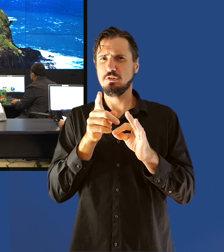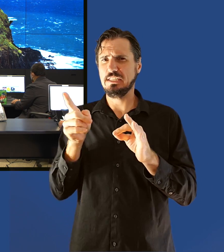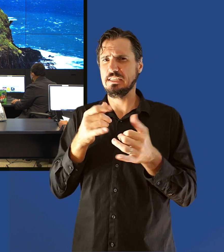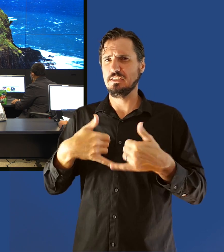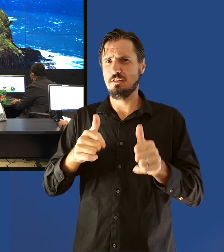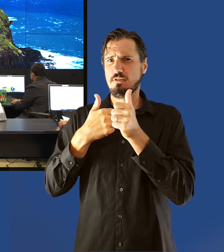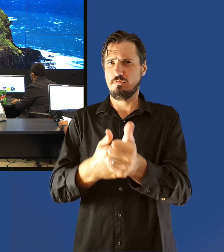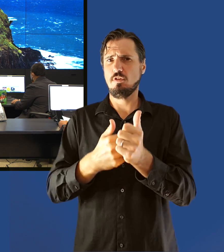requirements are followed.